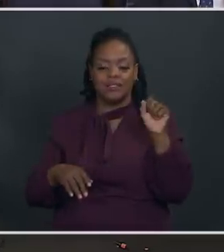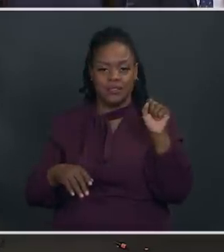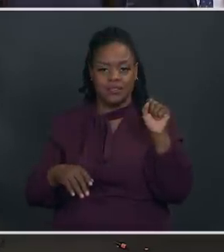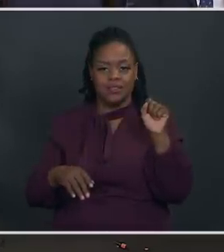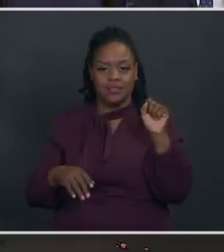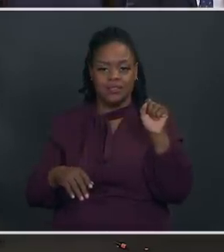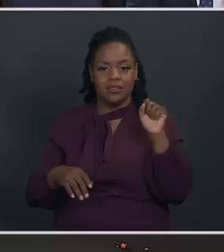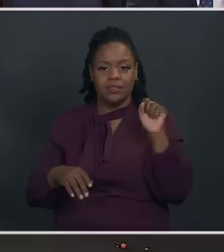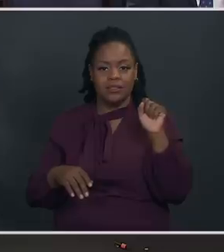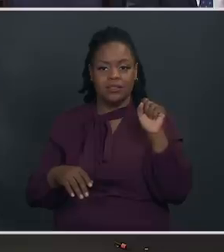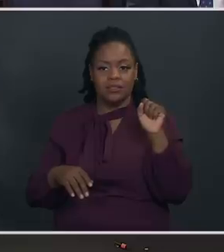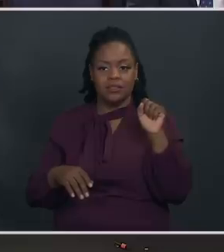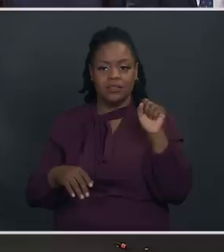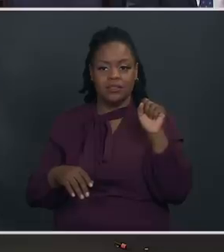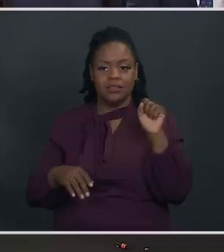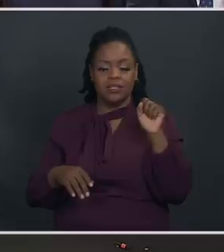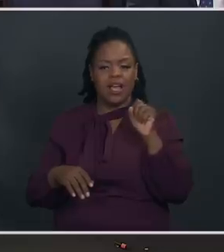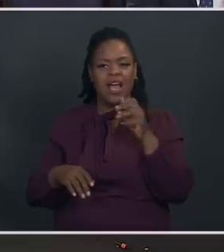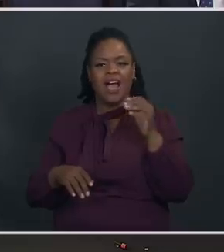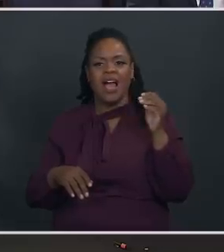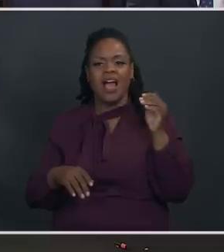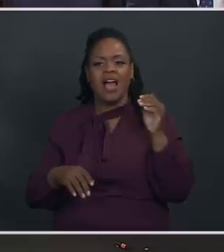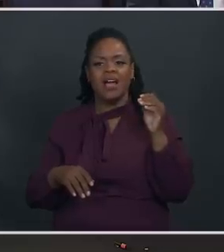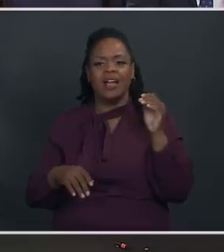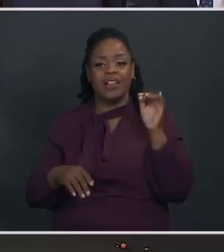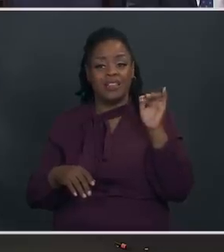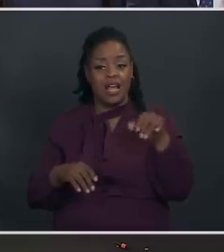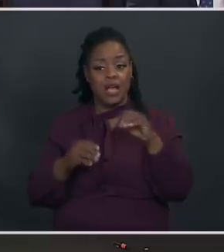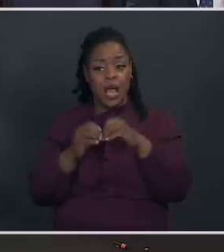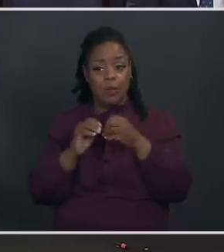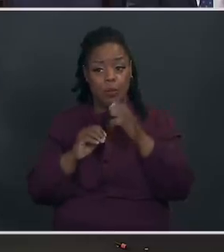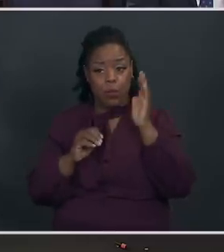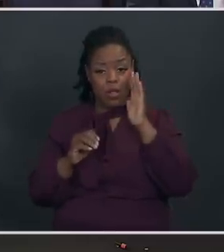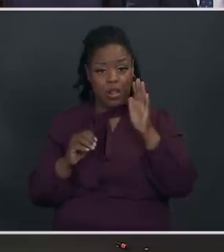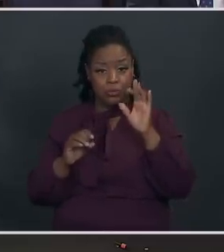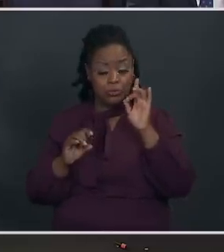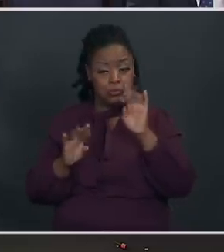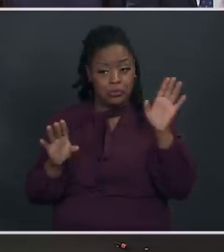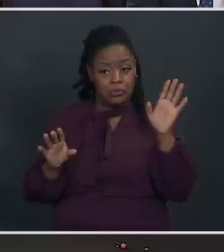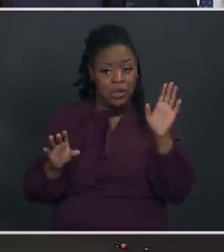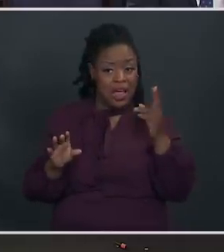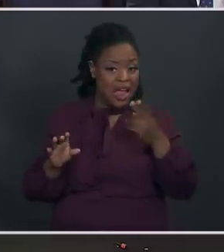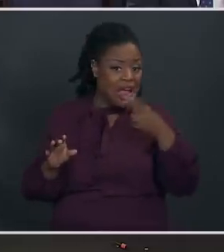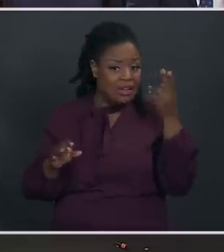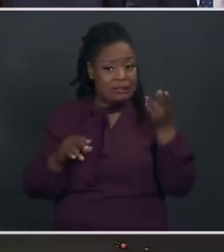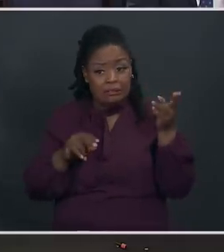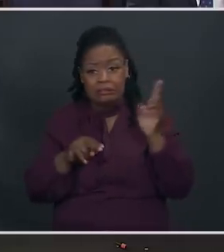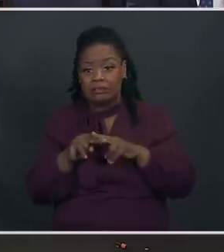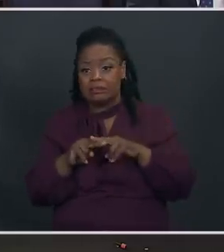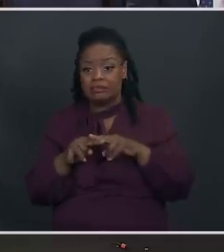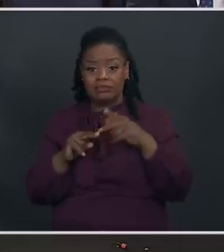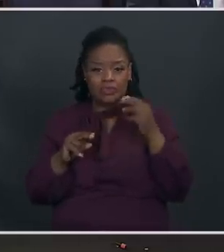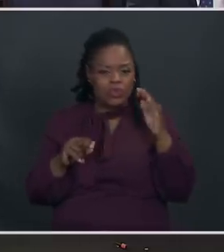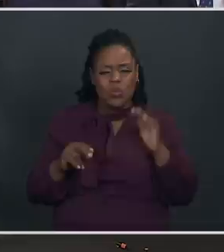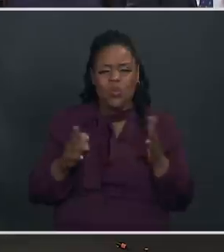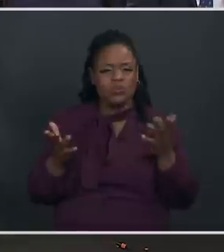of how ambitious you plan to make that number? Will it be 40 percent, 50 percent -- higher than that? Administrator Mccarthy: Well —